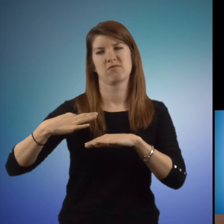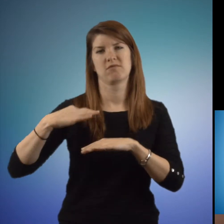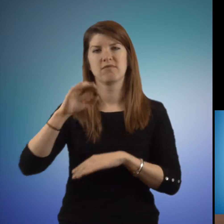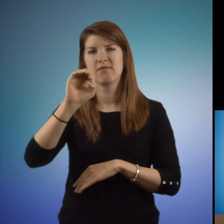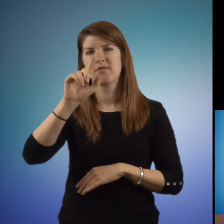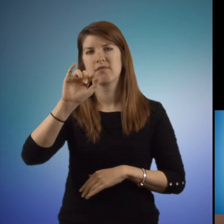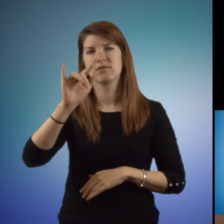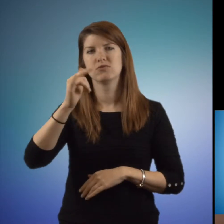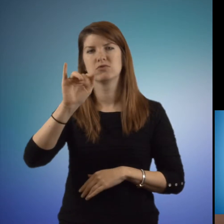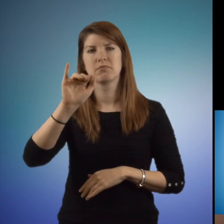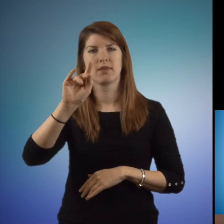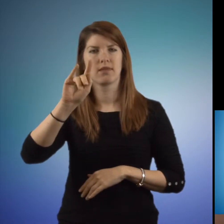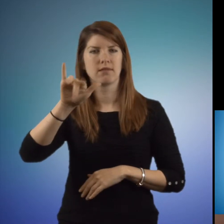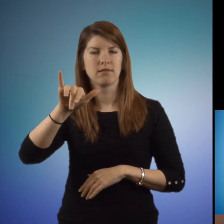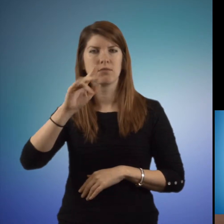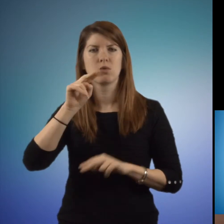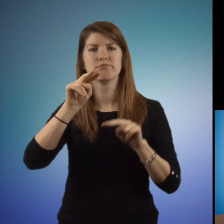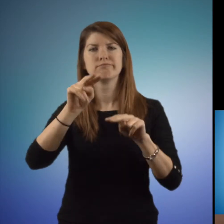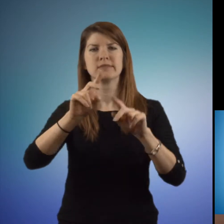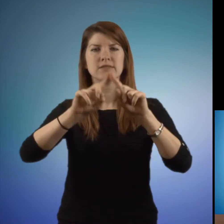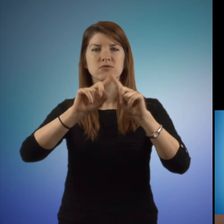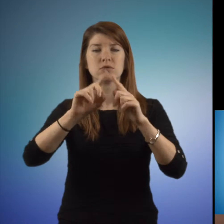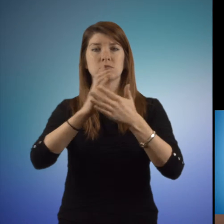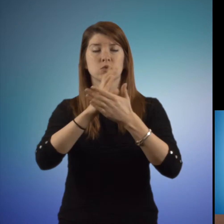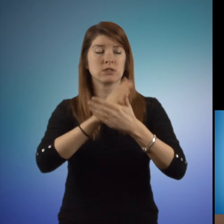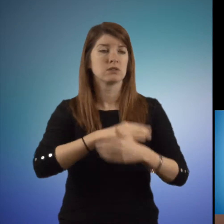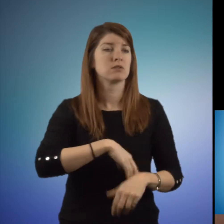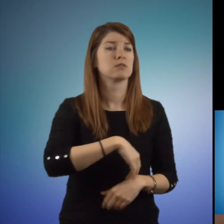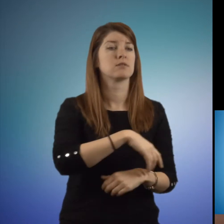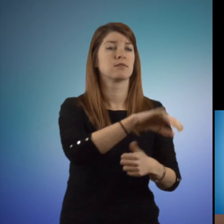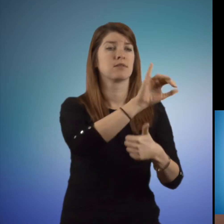at the differences between IDEA, 504 and ADA.